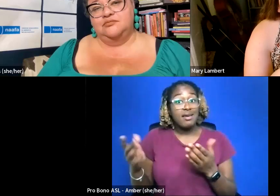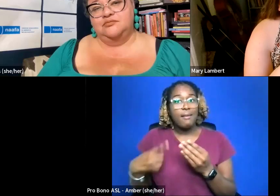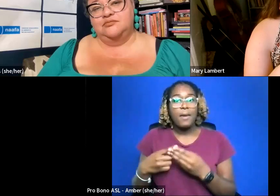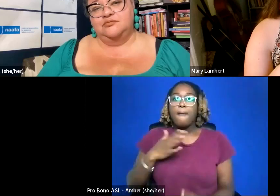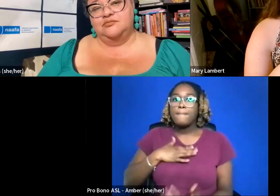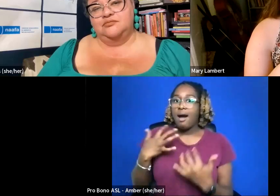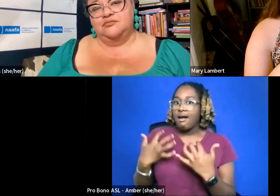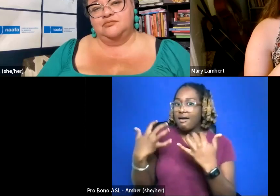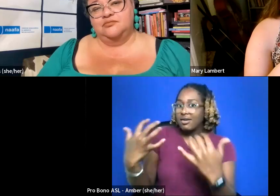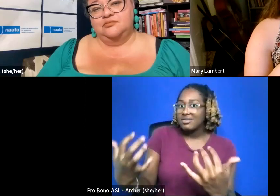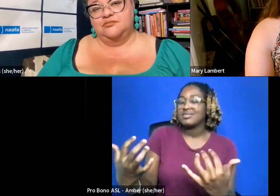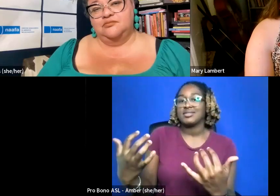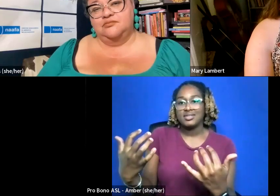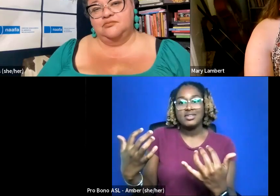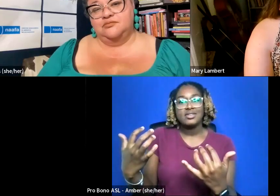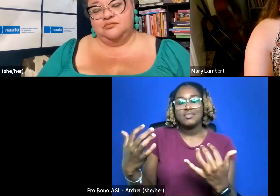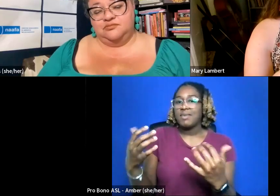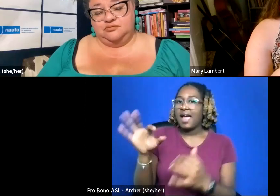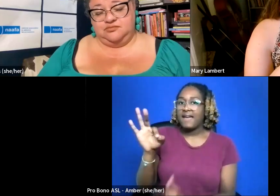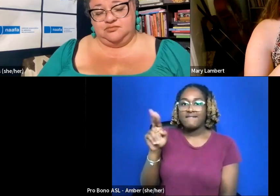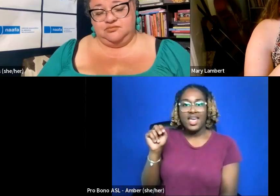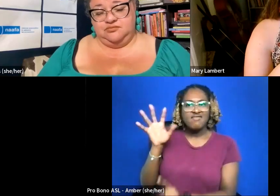and about, you know, fans of my work are that